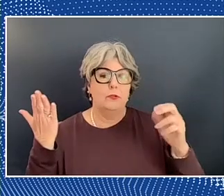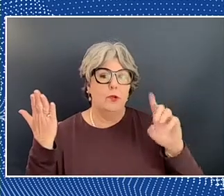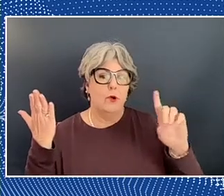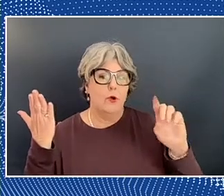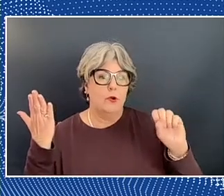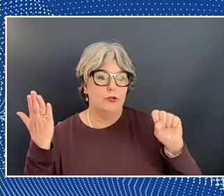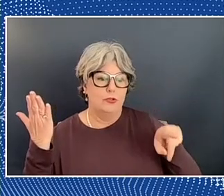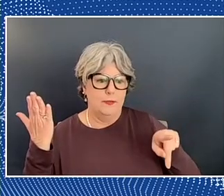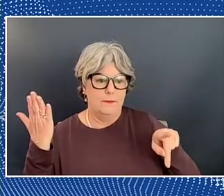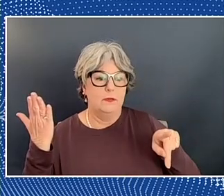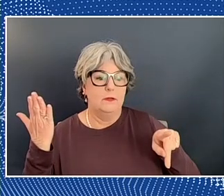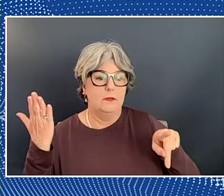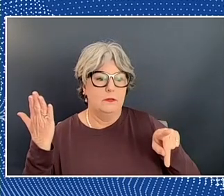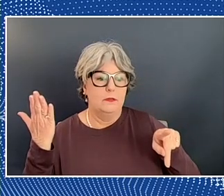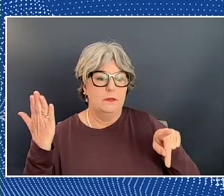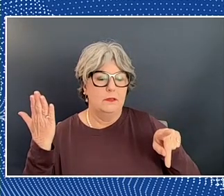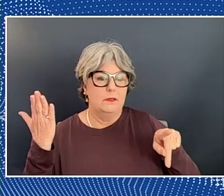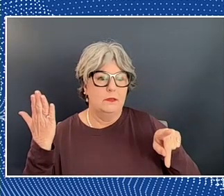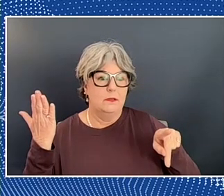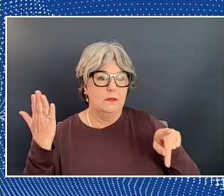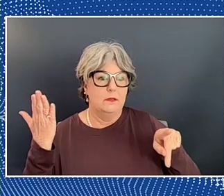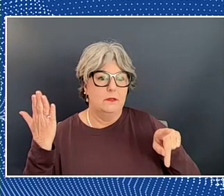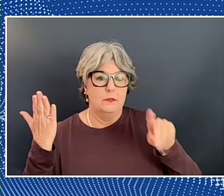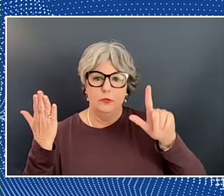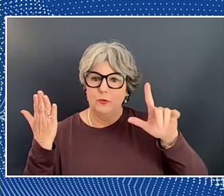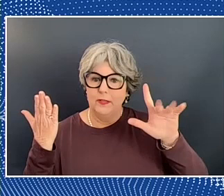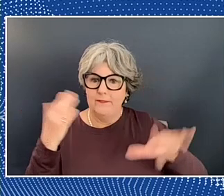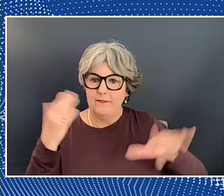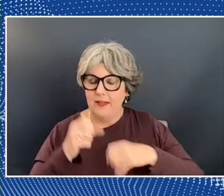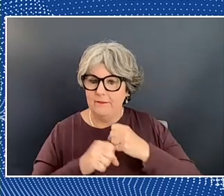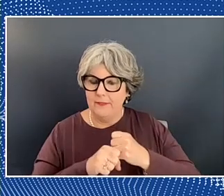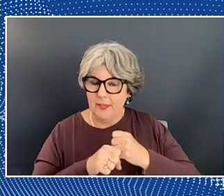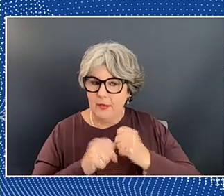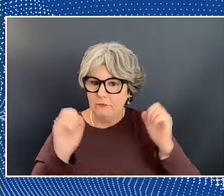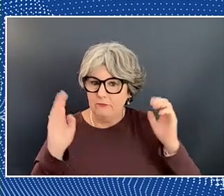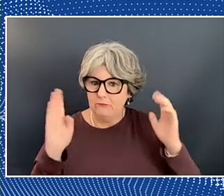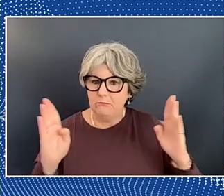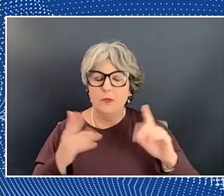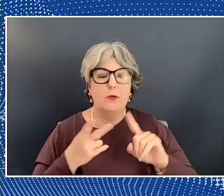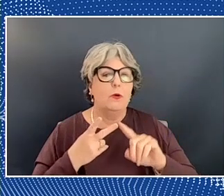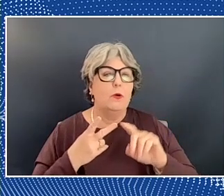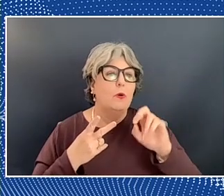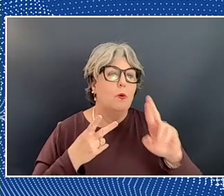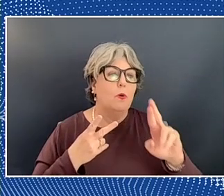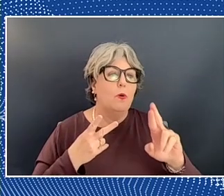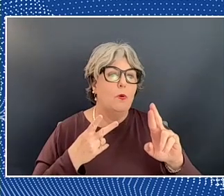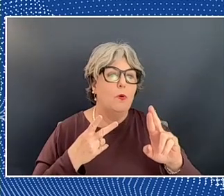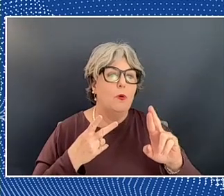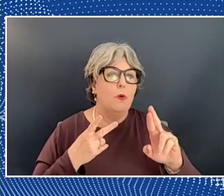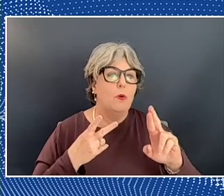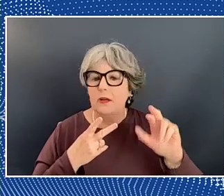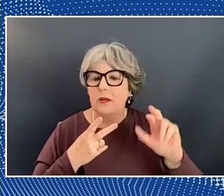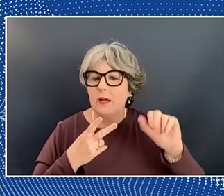Is it the 25-year period or is that something- or are you going to look at age of loan as it intersects with other